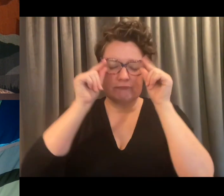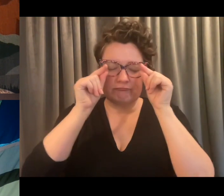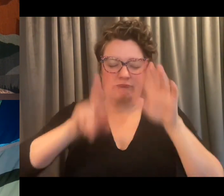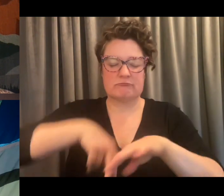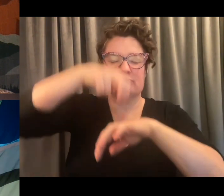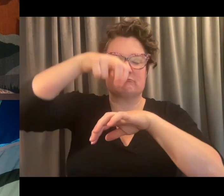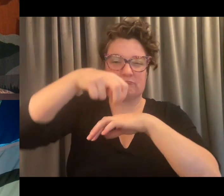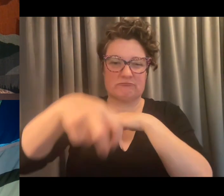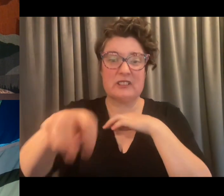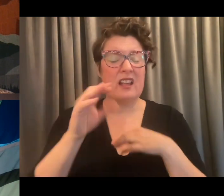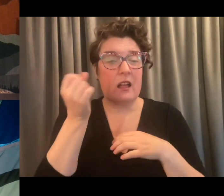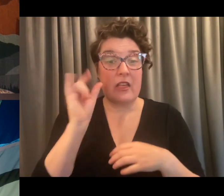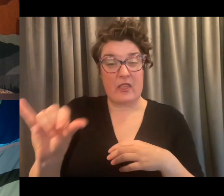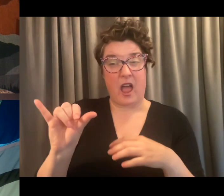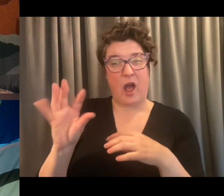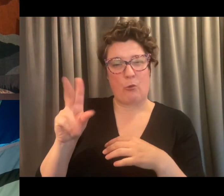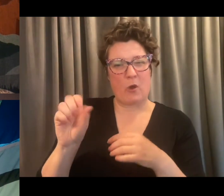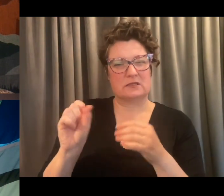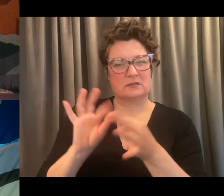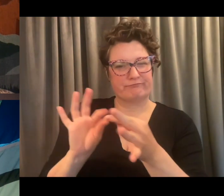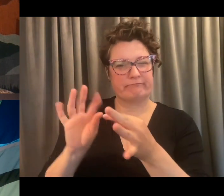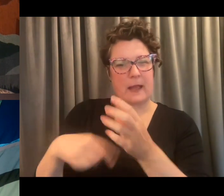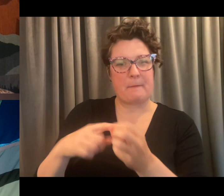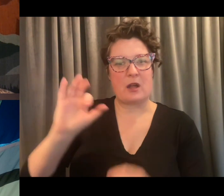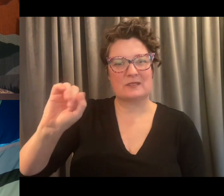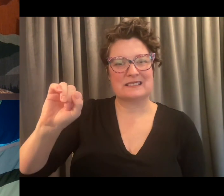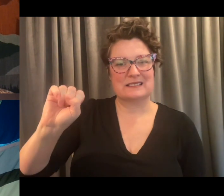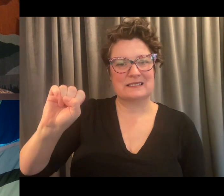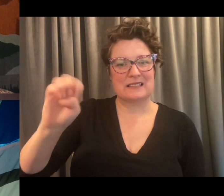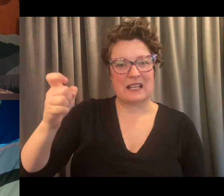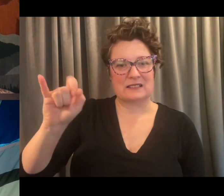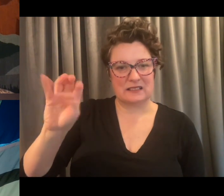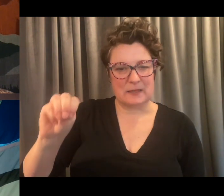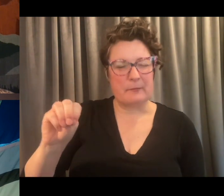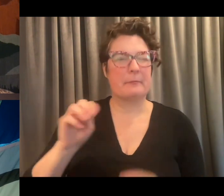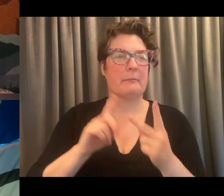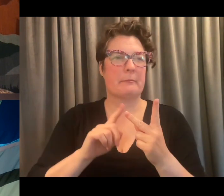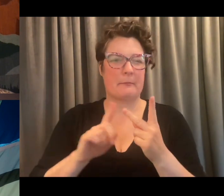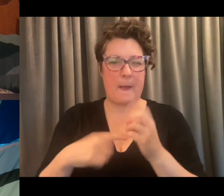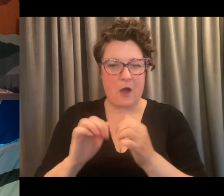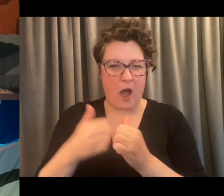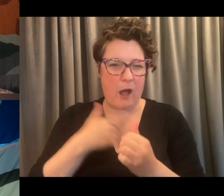on sexism and also our disconnection from the earth and that like, bodies with boobs